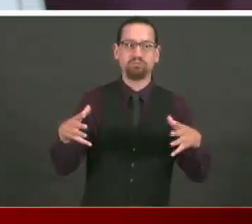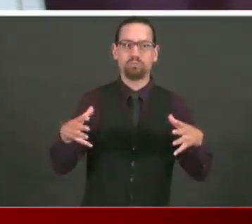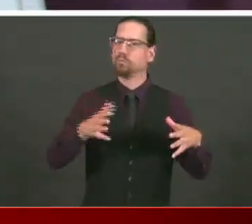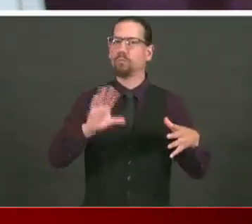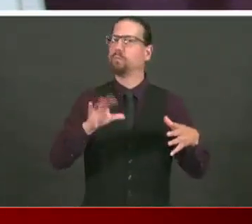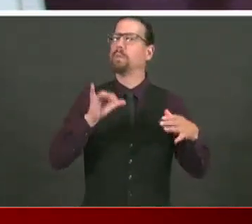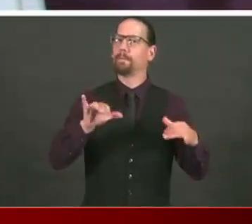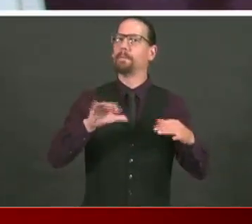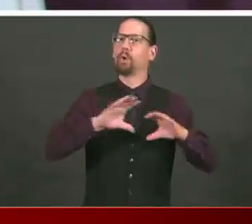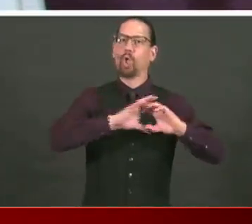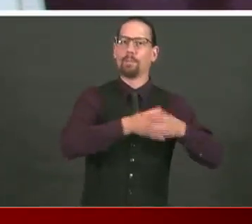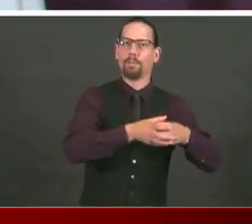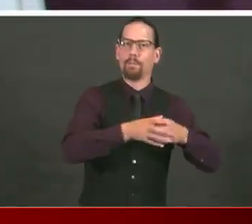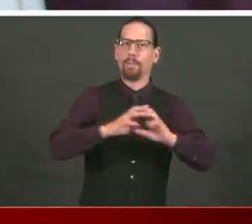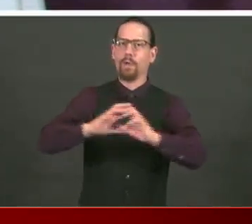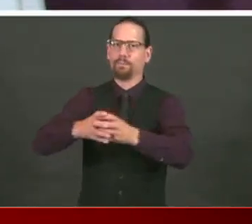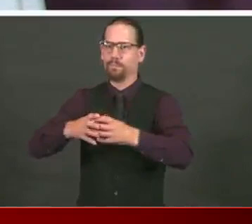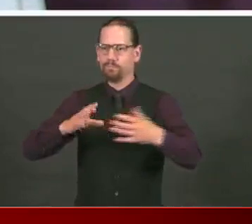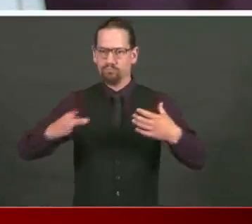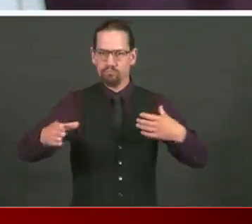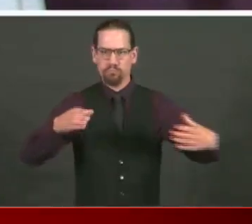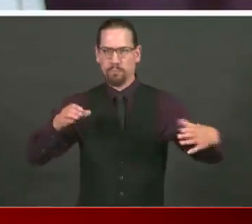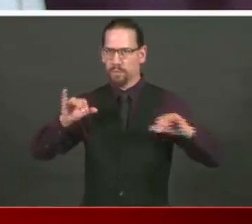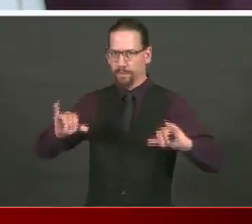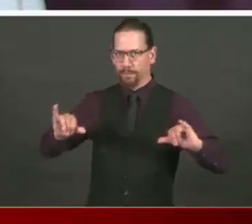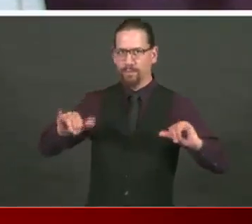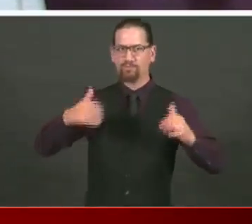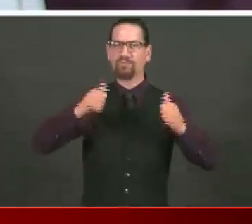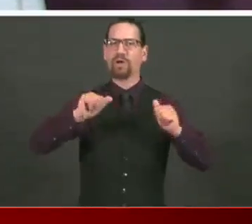A SIX FOOT DISTANCE FROM ONE ANOTHER, USE COMMON